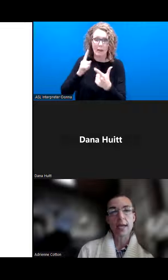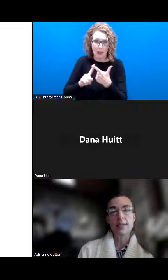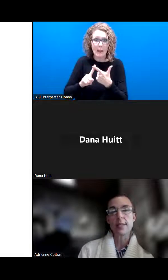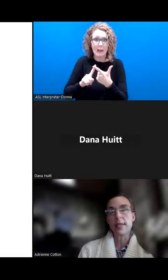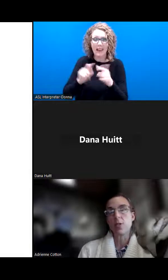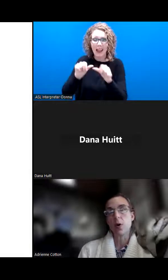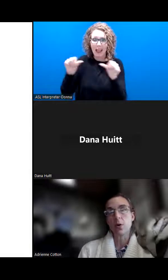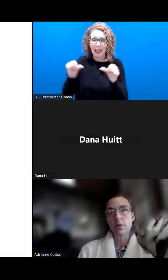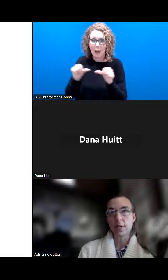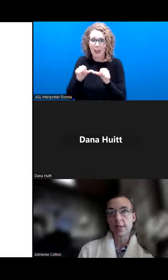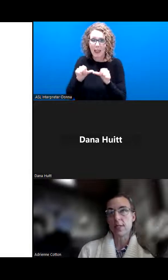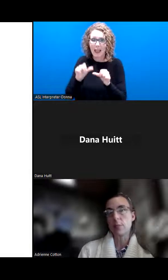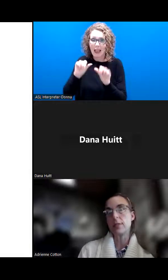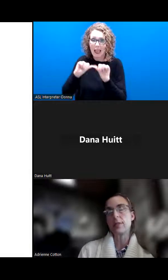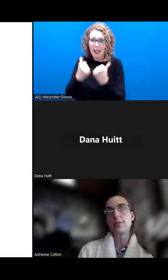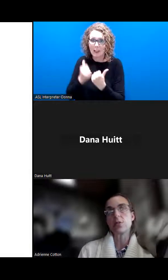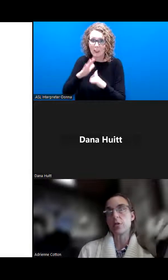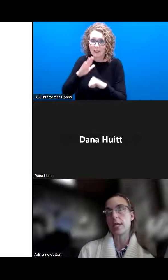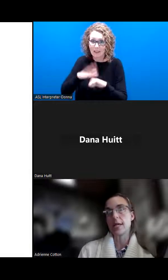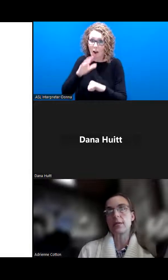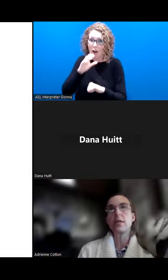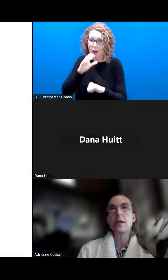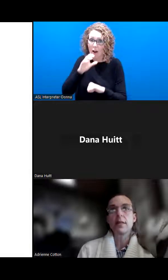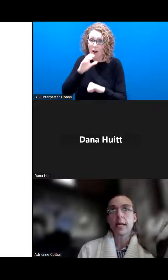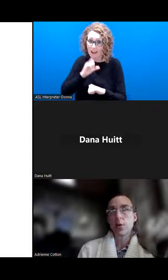, the health care benefits of being a caregiver who work